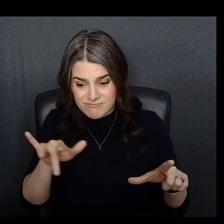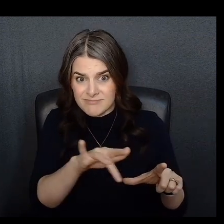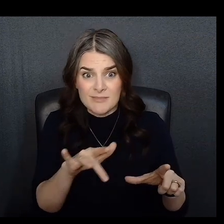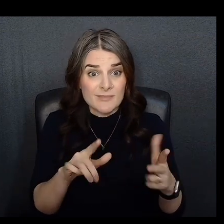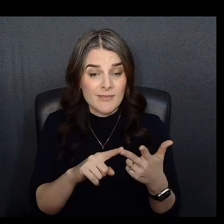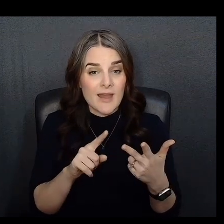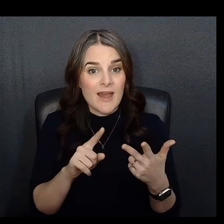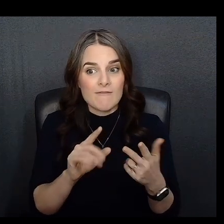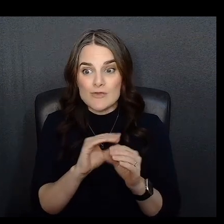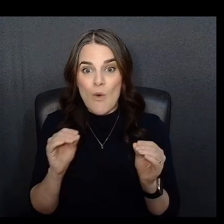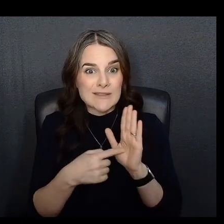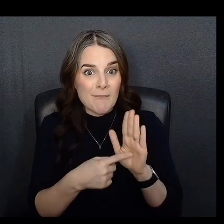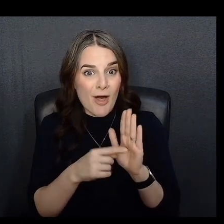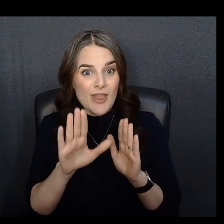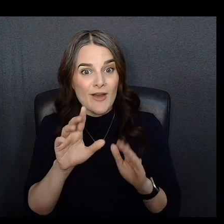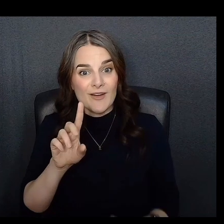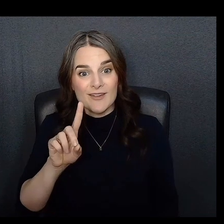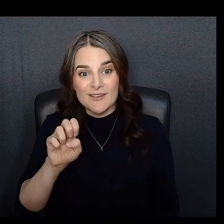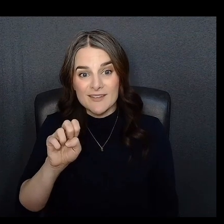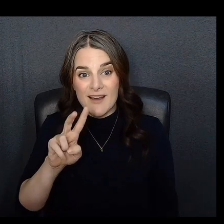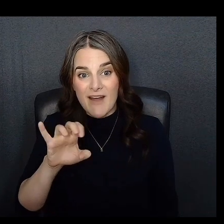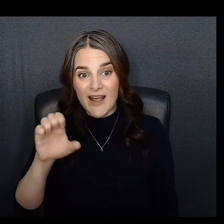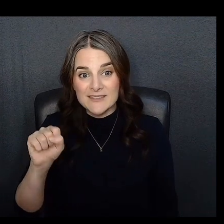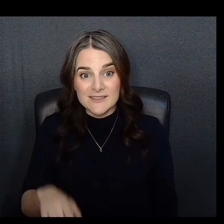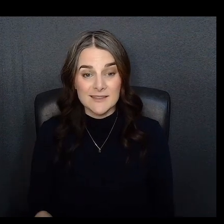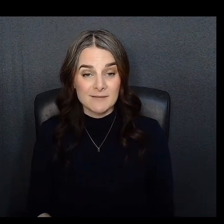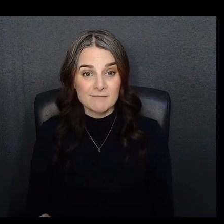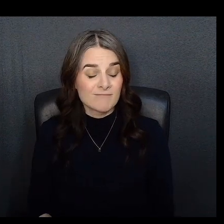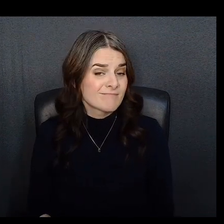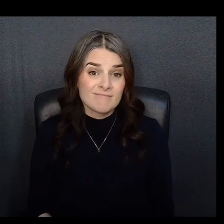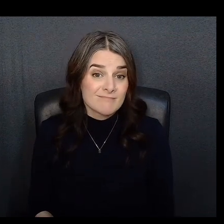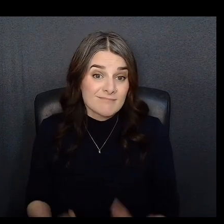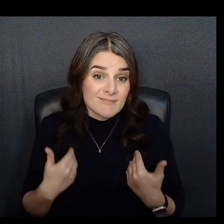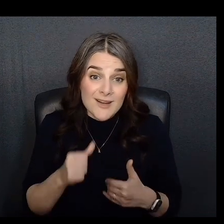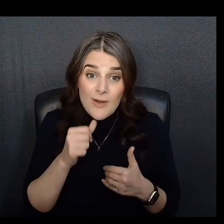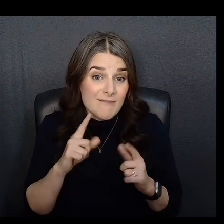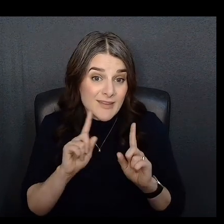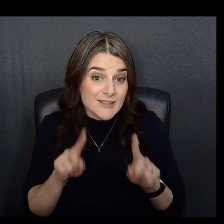And I don't have the answer. Sometimes it might be that they have to wait for somebody to bring it up to them, and that's not